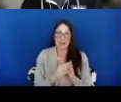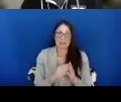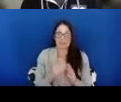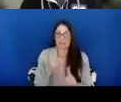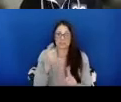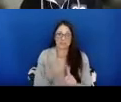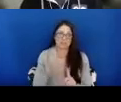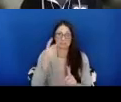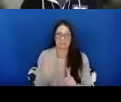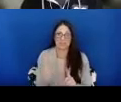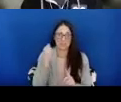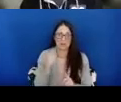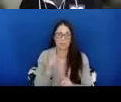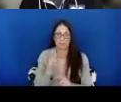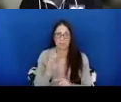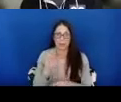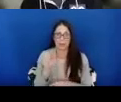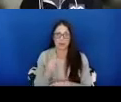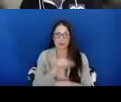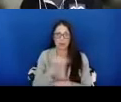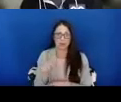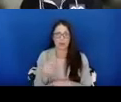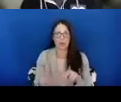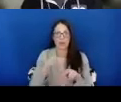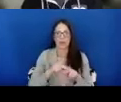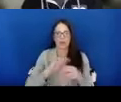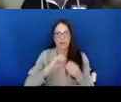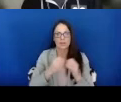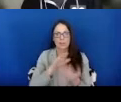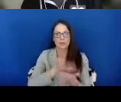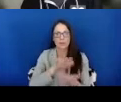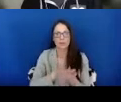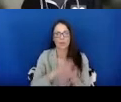16:24:55 An increasing number of public schools announced that they were canceling all government